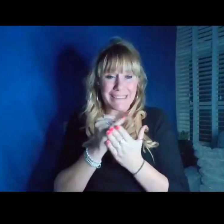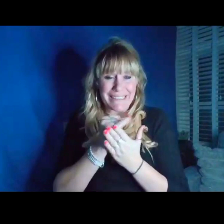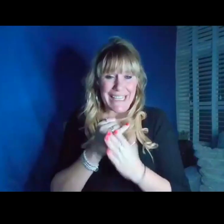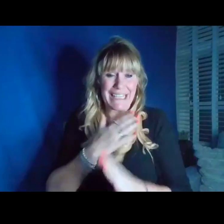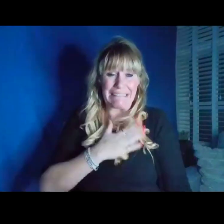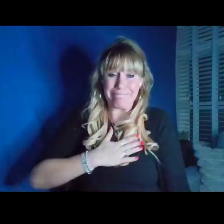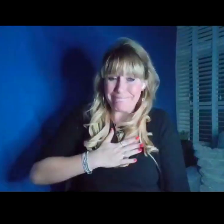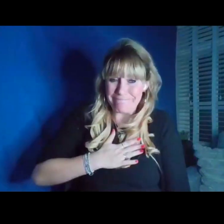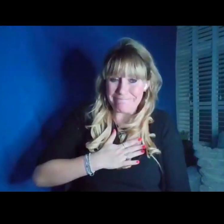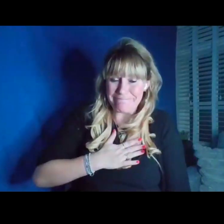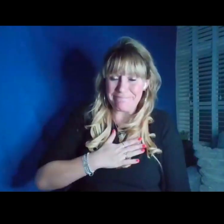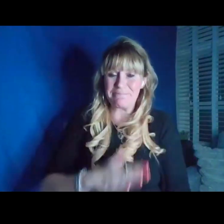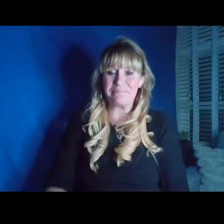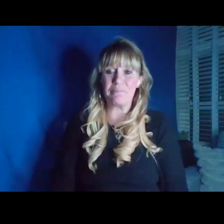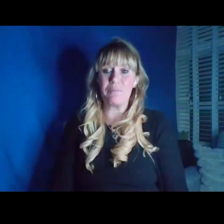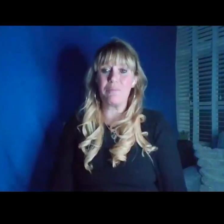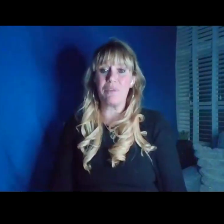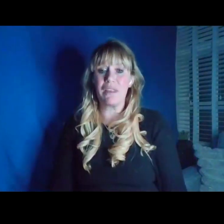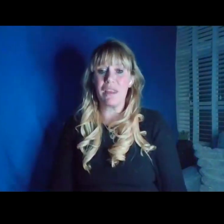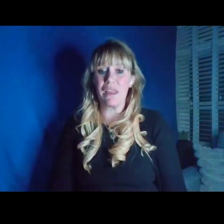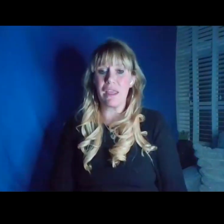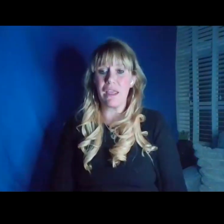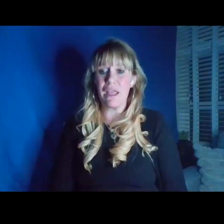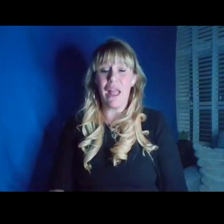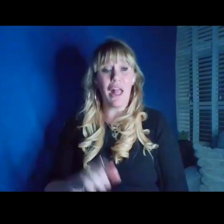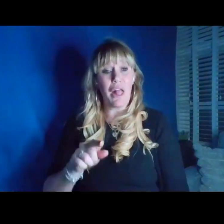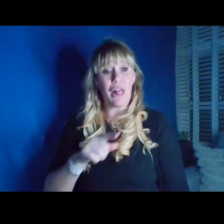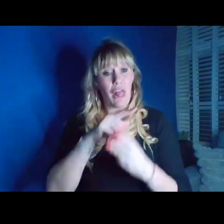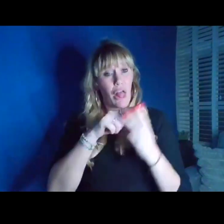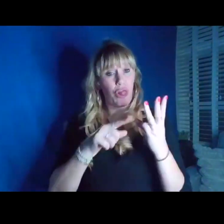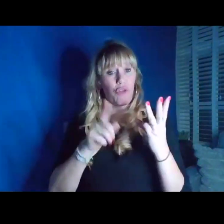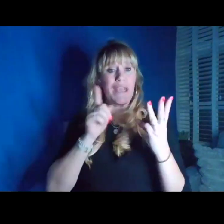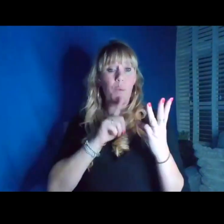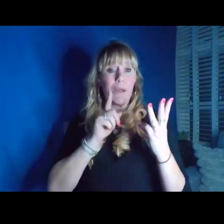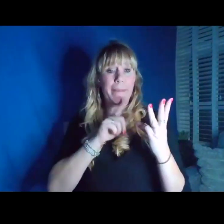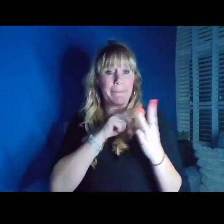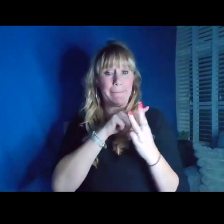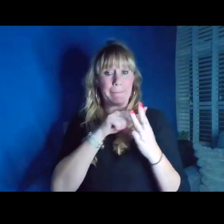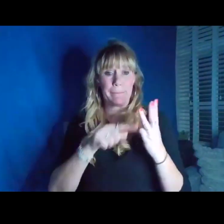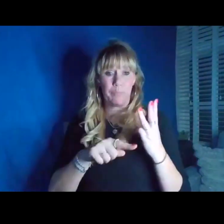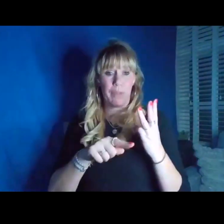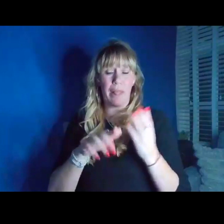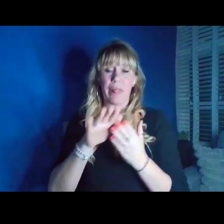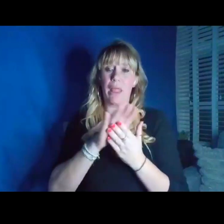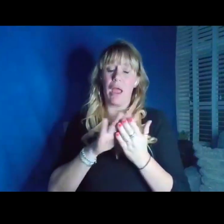These are three women that have meant an immense